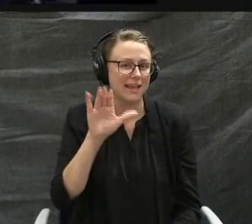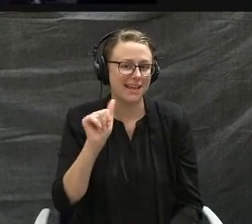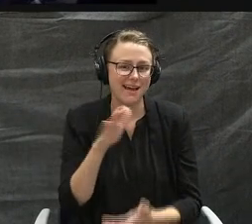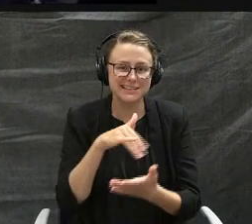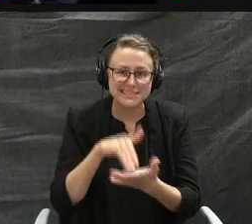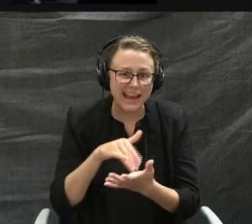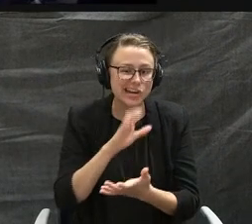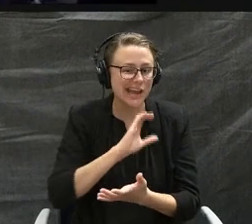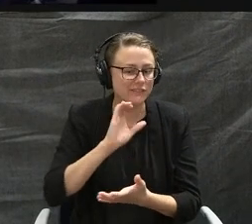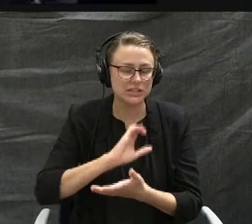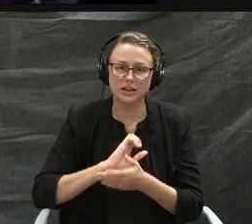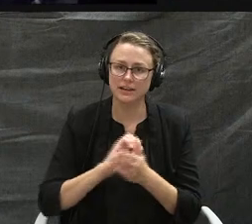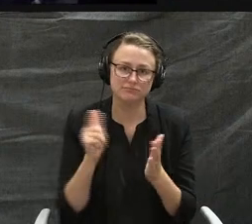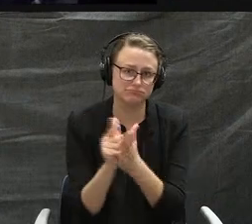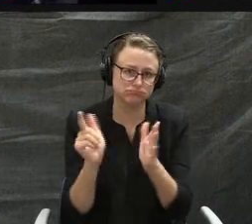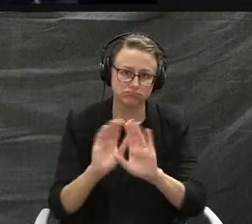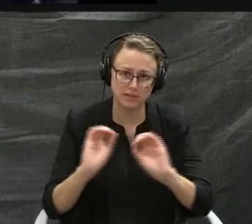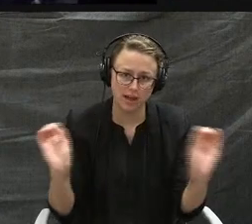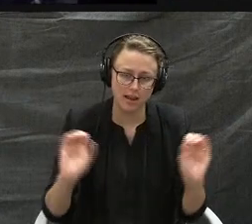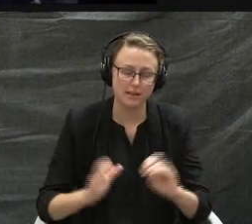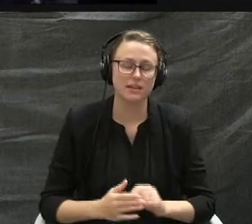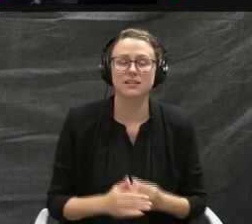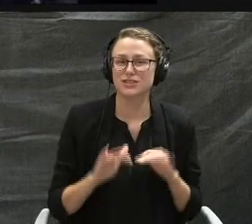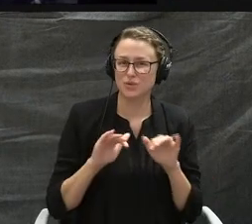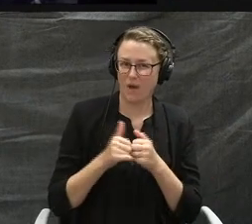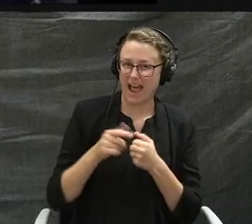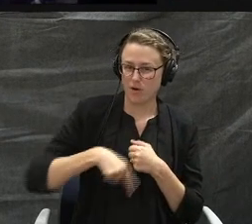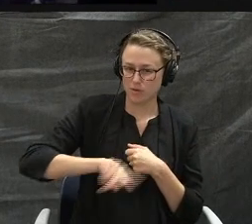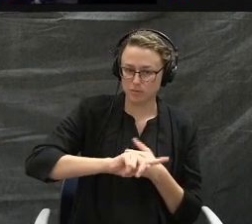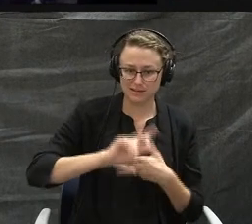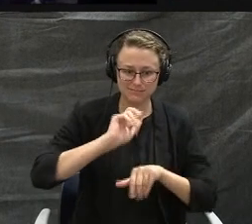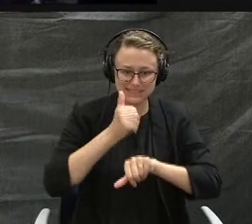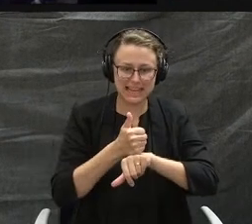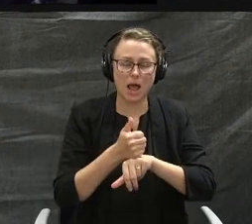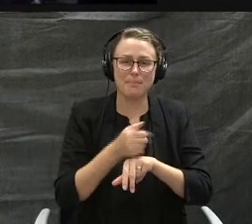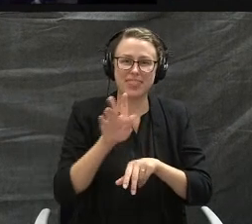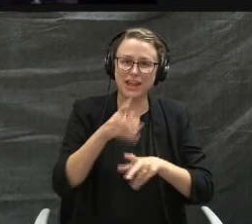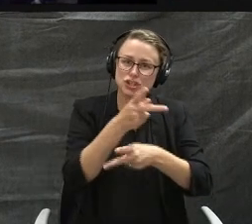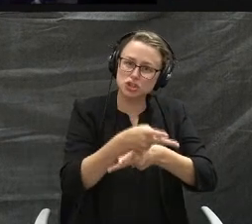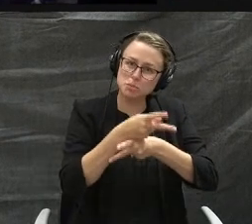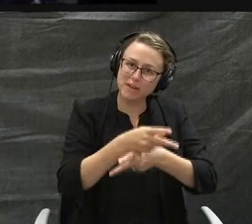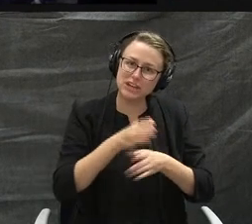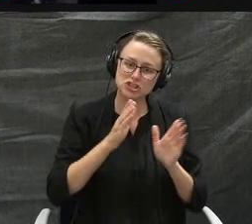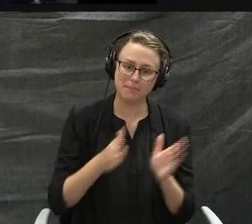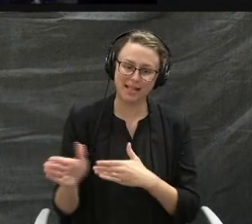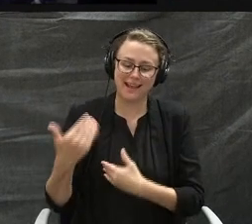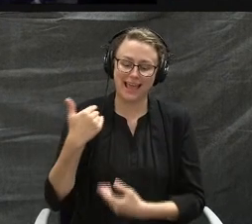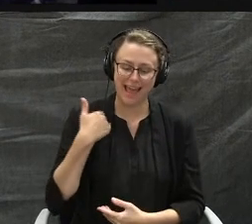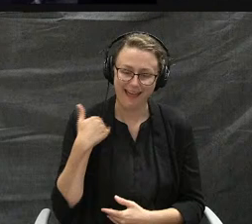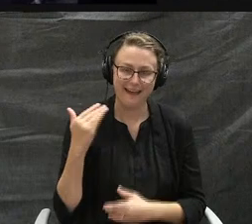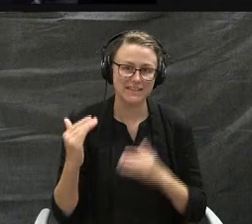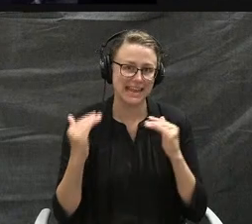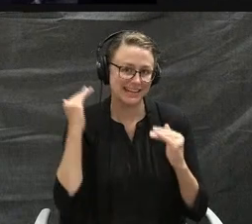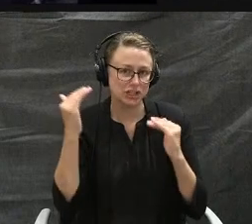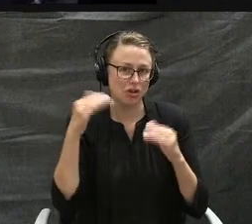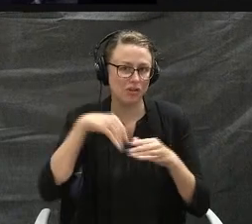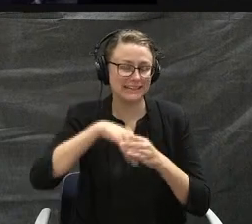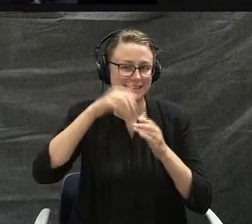or in the cafeteria. And so how do we put together the supervision plan so that there is an adult in each of those